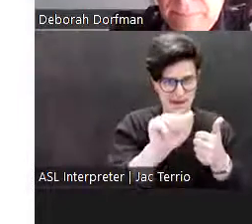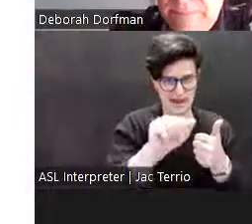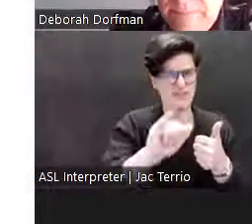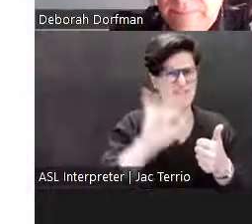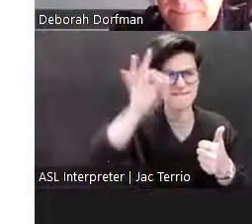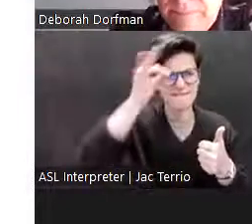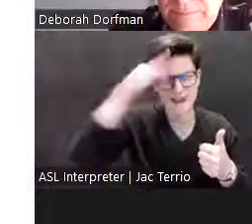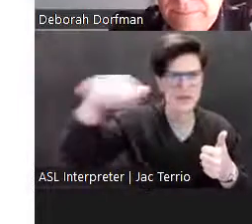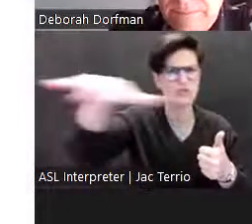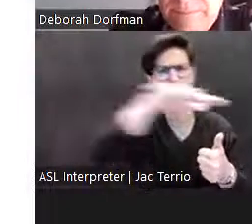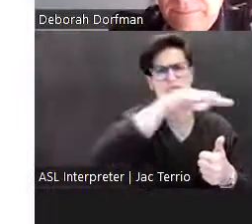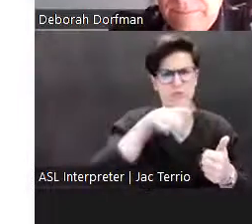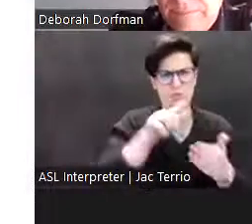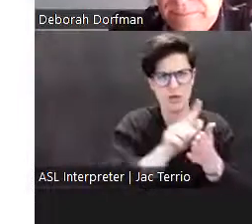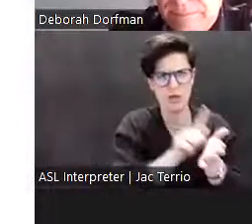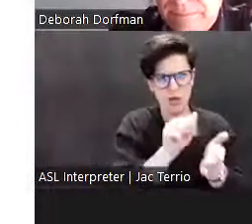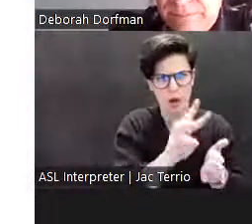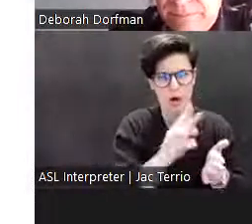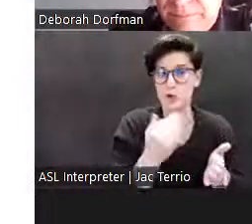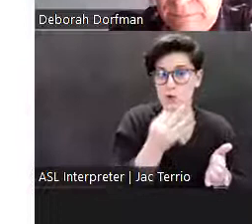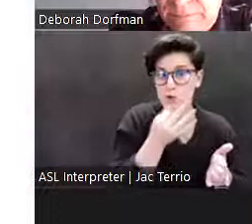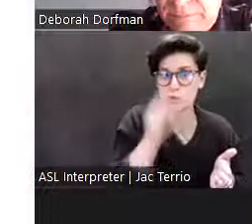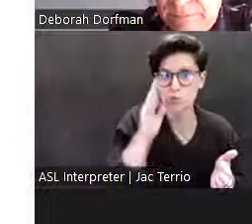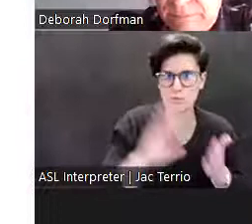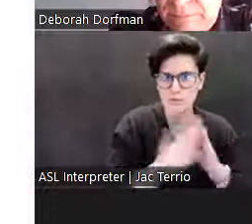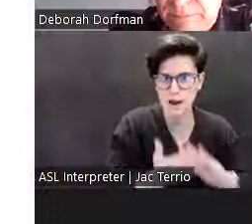of which we're celebrating It's 30 s anniversary this year.